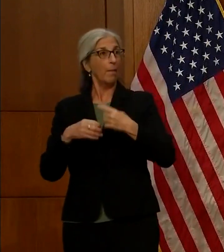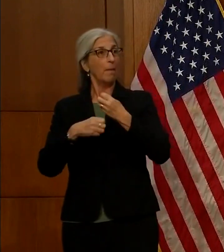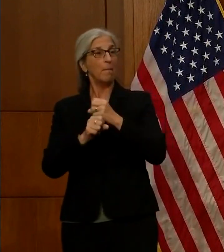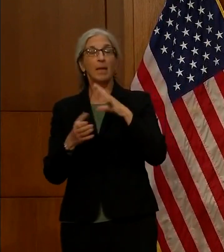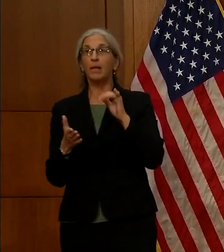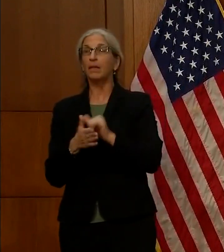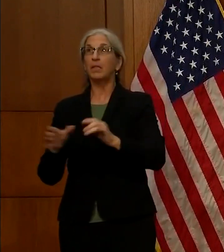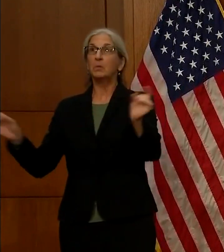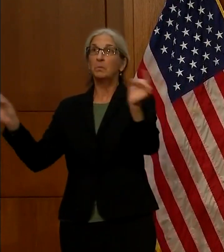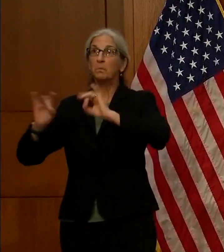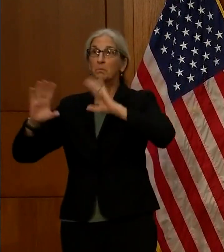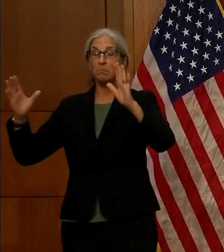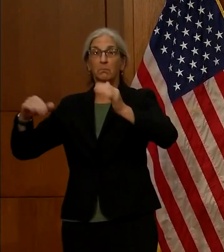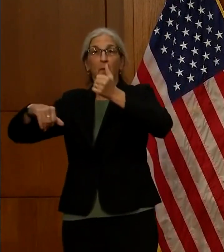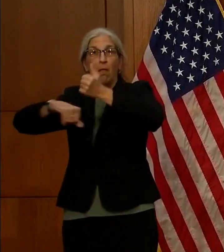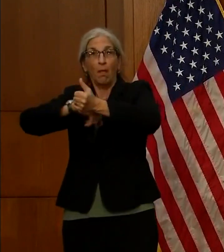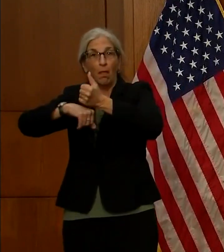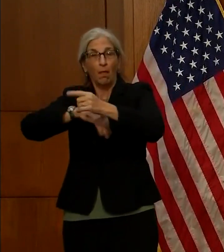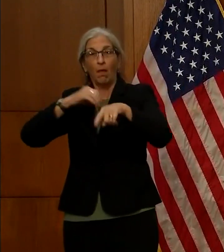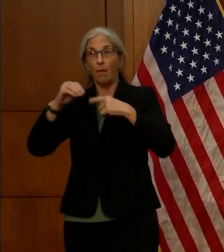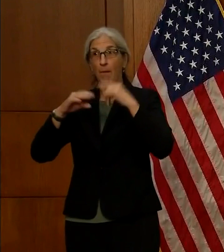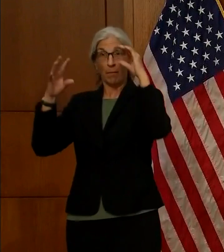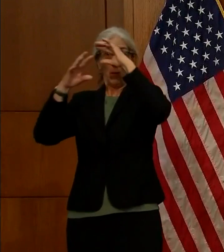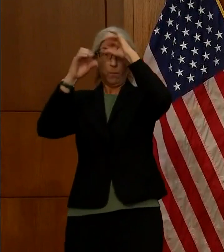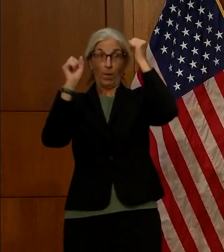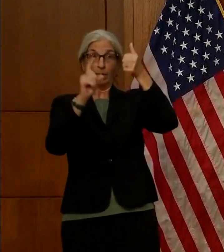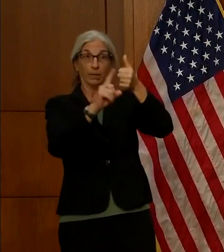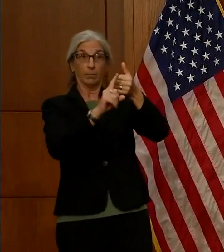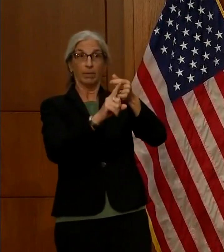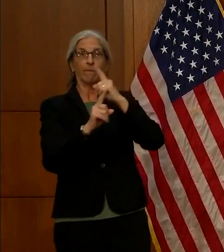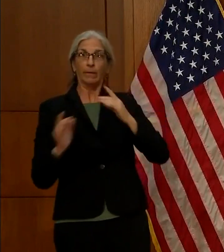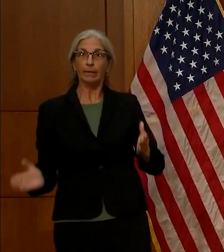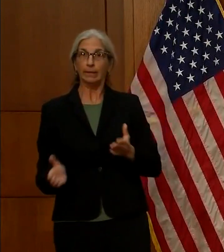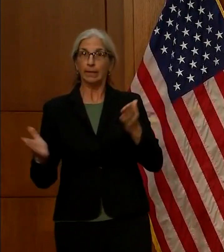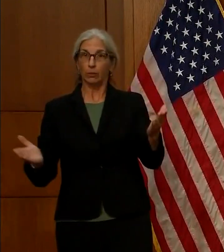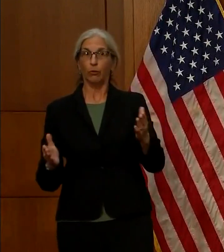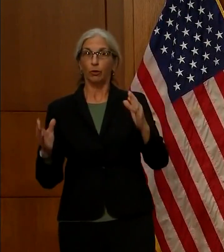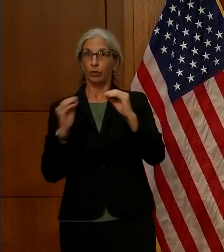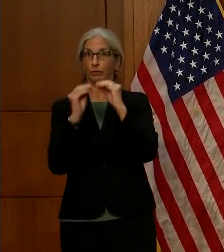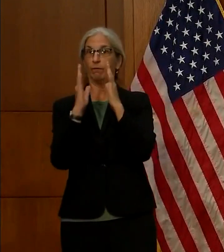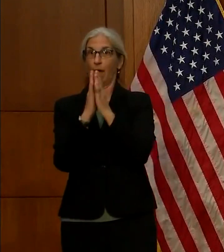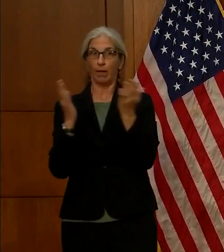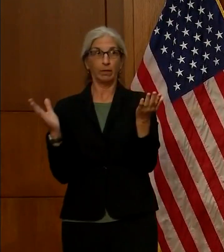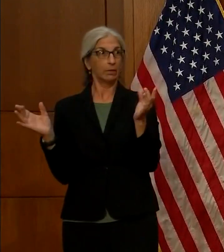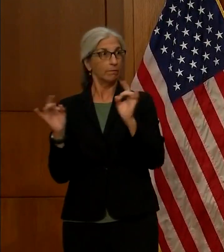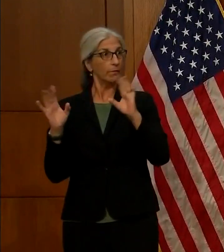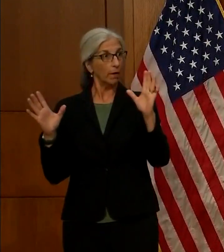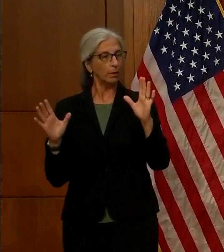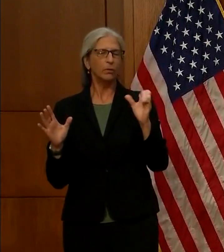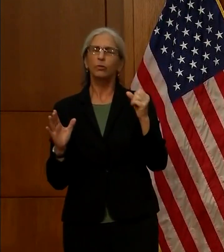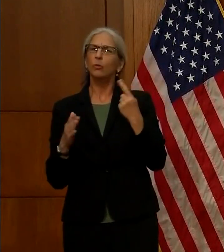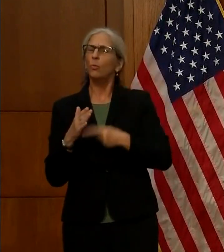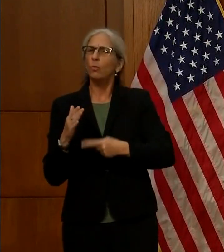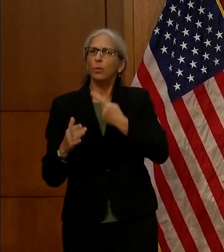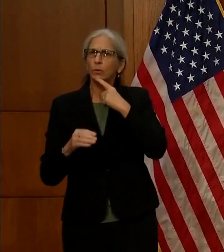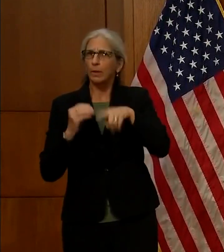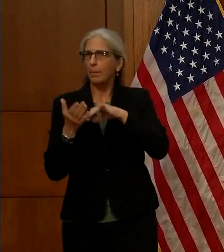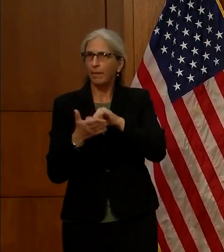OUTLANDISH ALLEGATIONS ABOUT WHAT THEY WOULD CALL OUTLANDISH ALLEGATIONS ABOUT. THE PRESIDENT BEING THE ONE